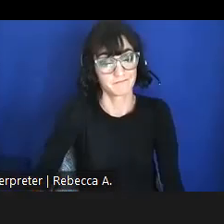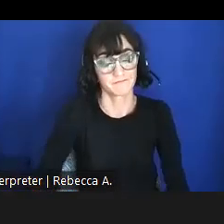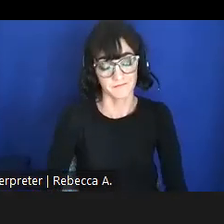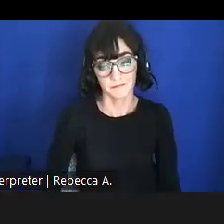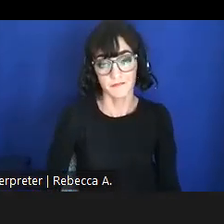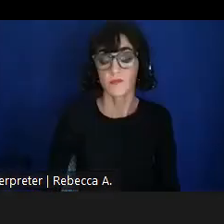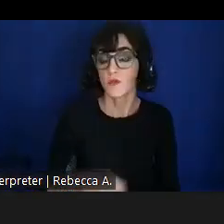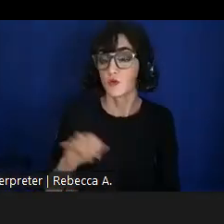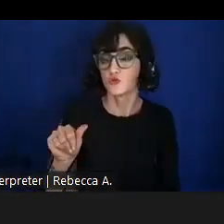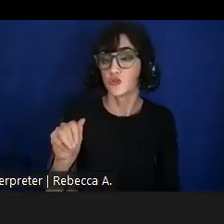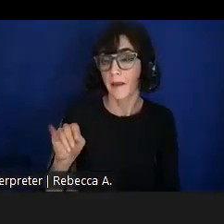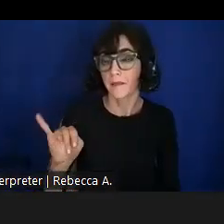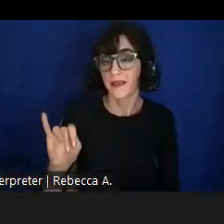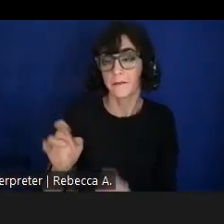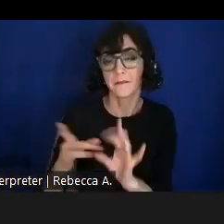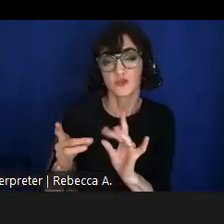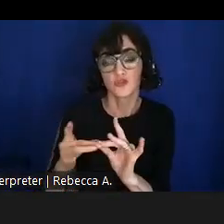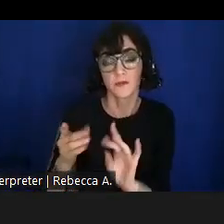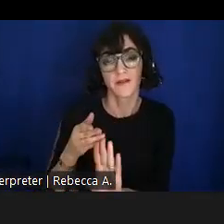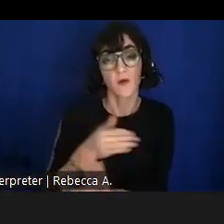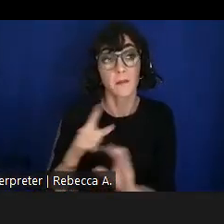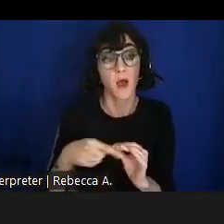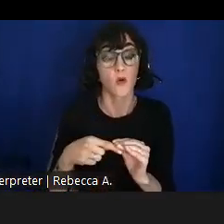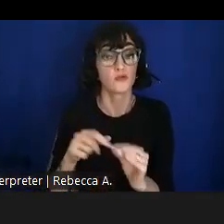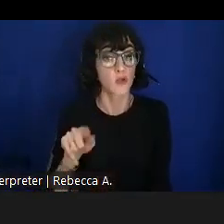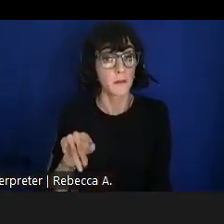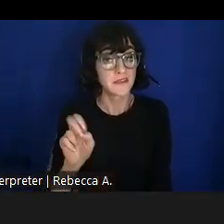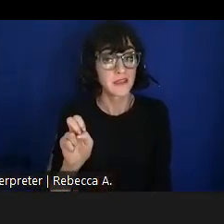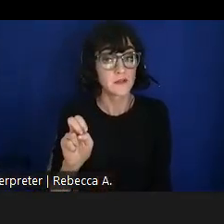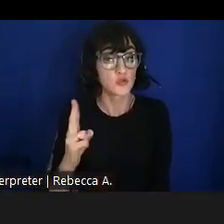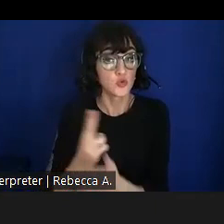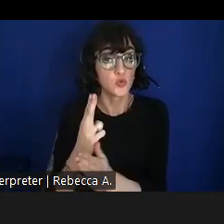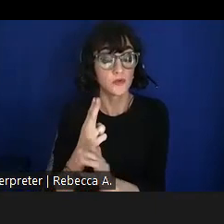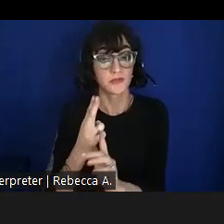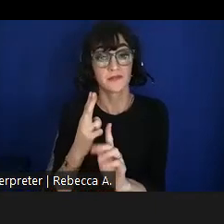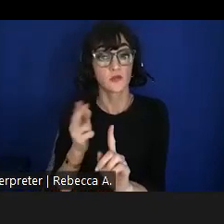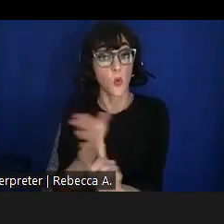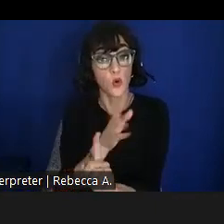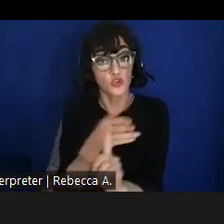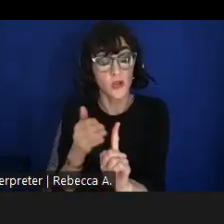substance use coercion is not only introducing somebody's to substances, introducing them